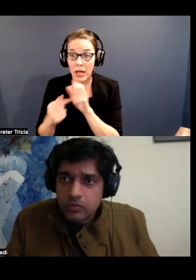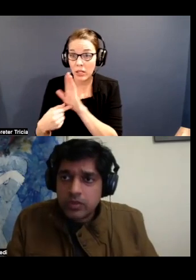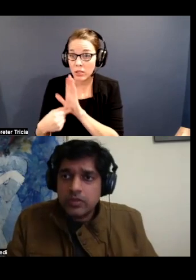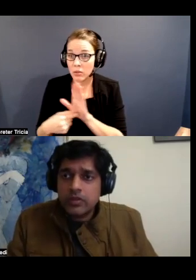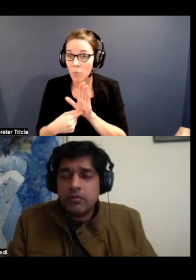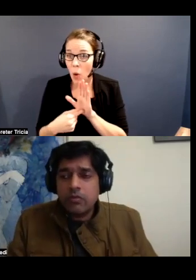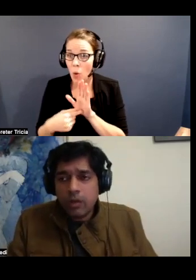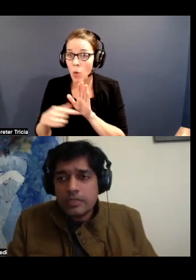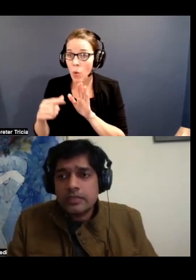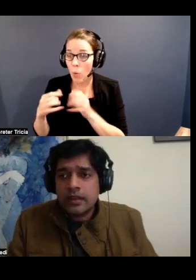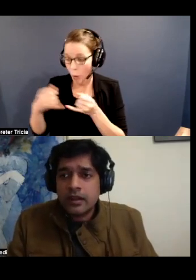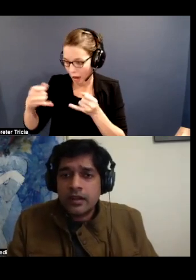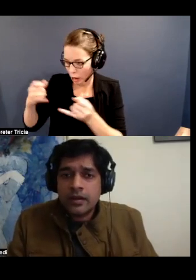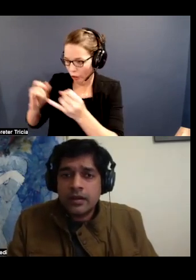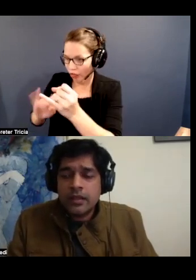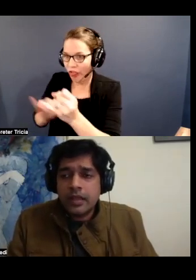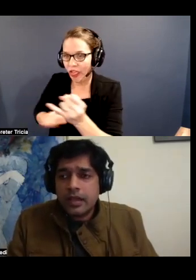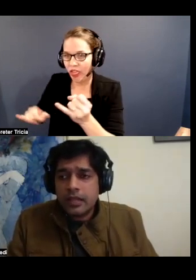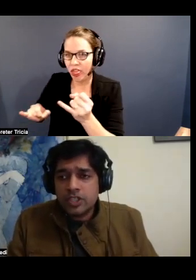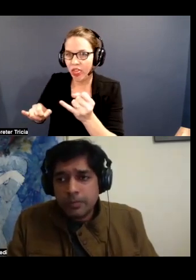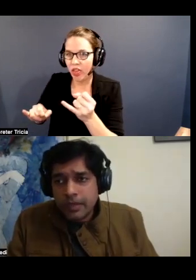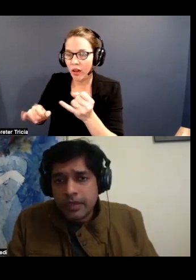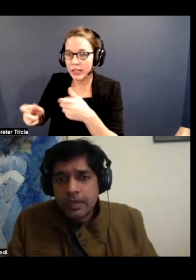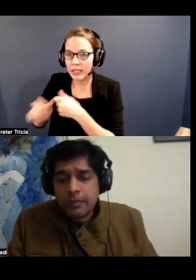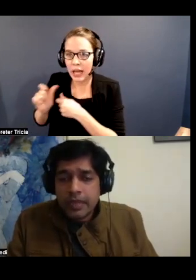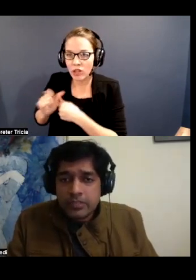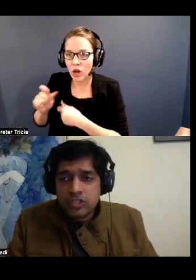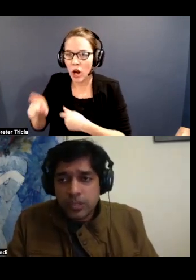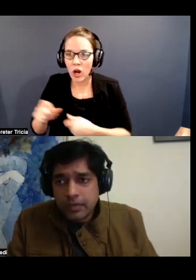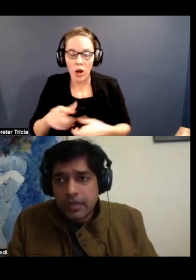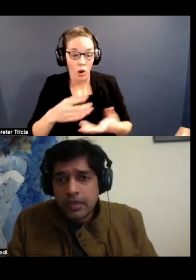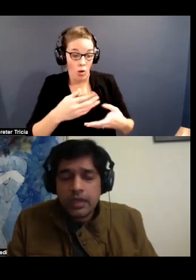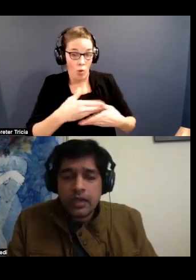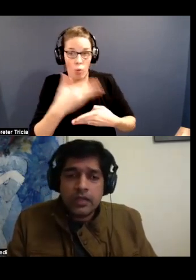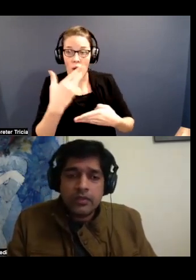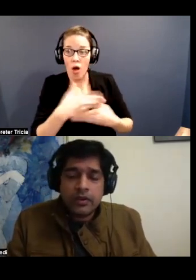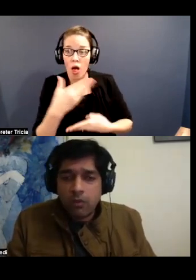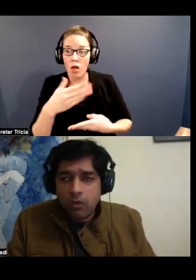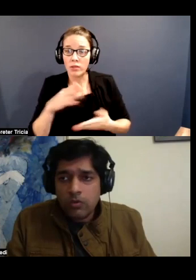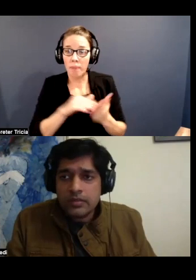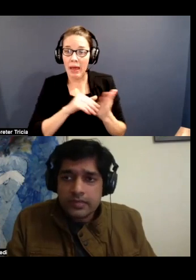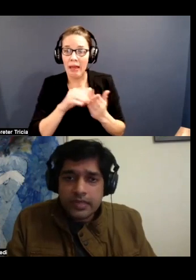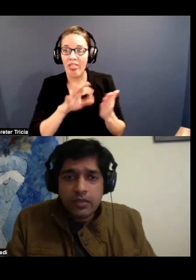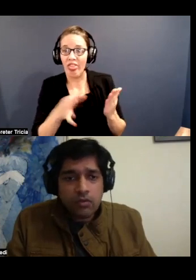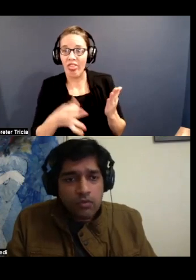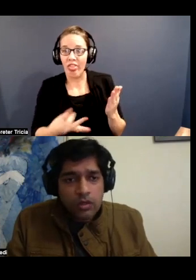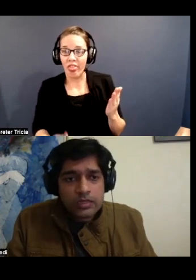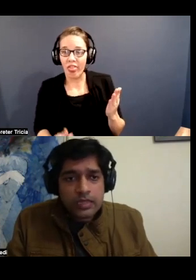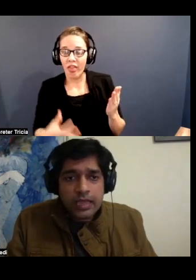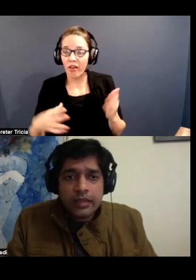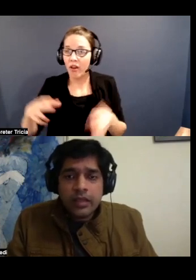whether the walls are chipping, paint is chipping. There are holes in ceiling or walls.